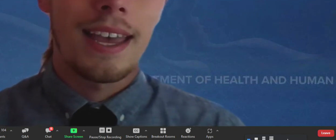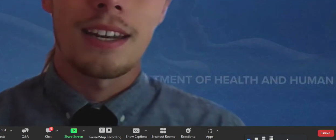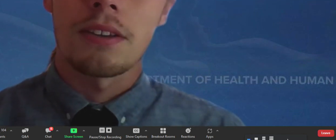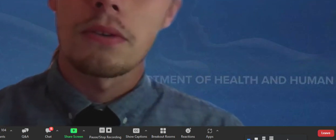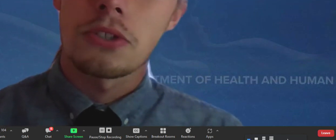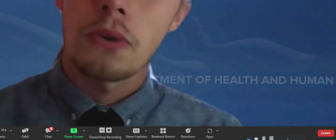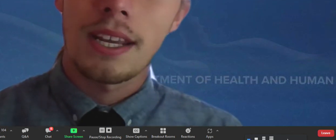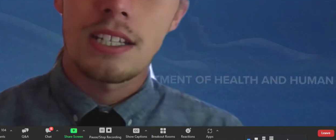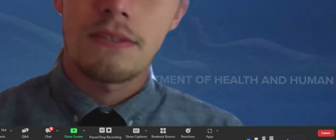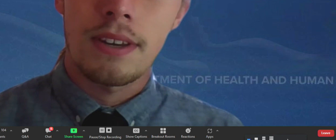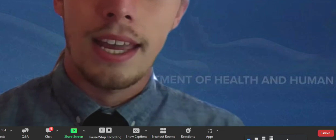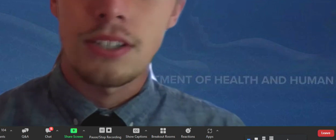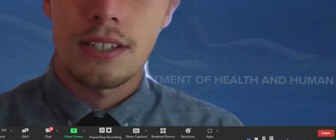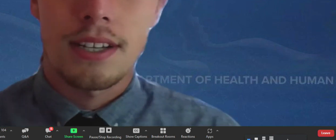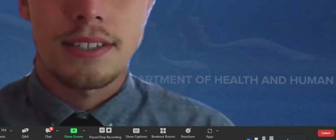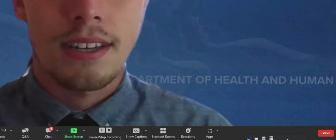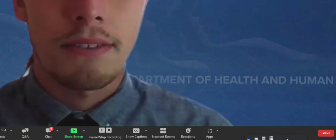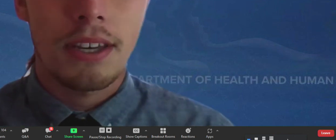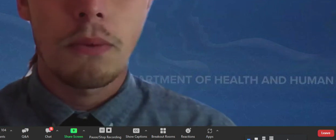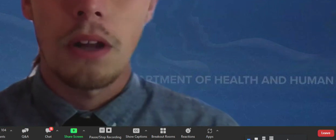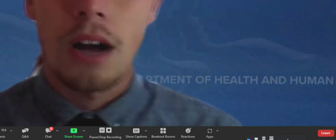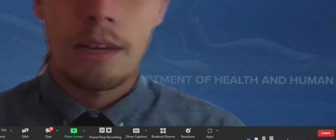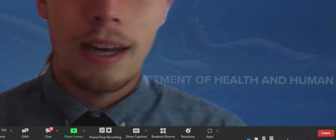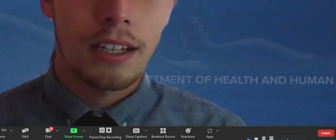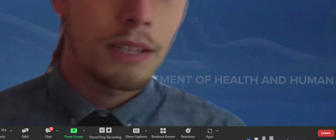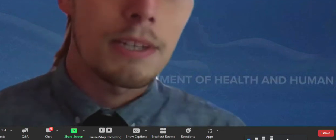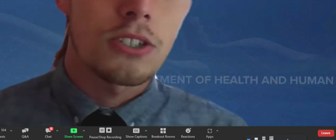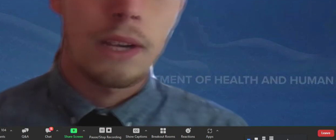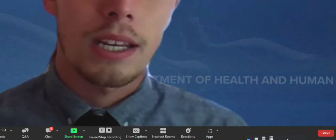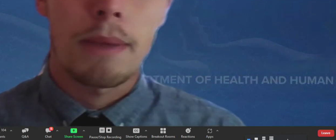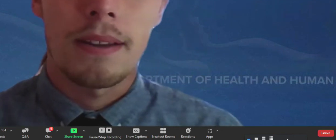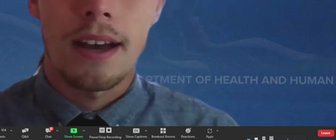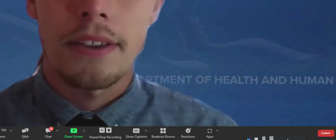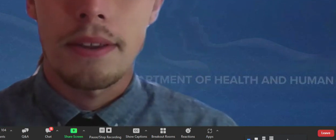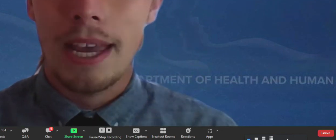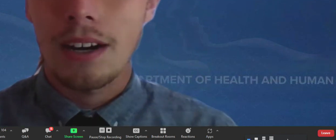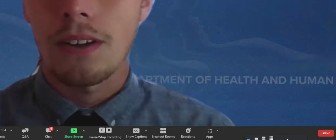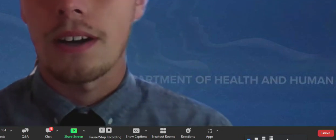And those joining us via HHSTV will automatically be joining the panel